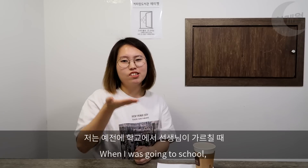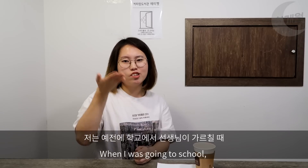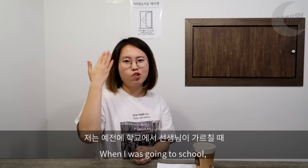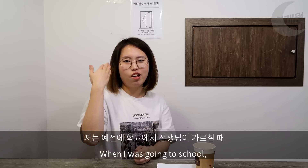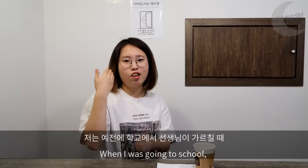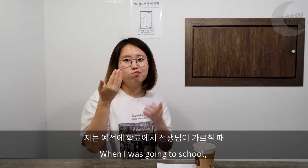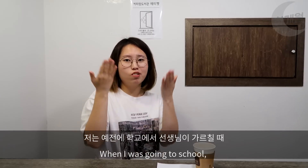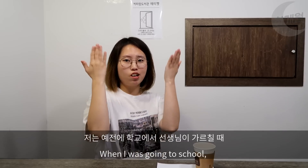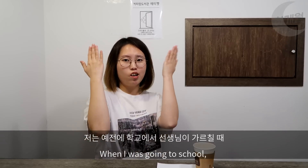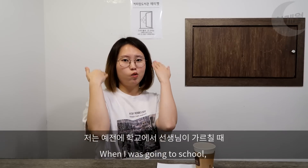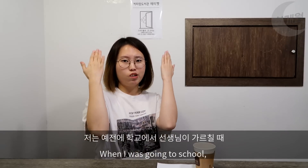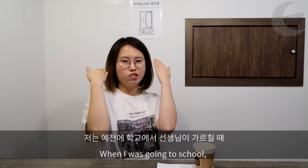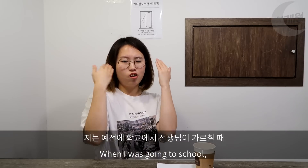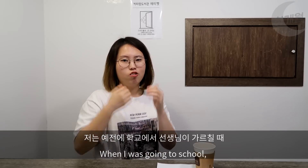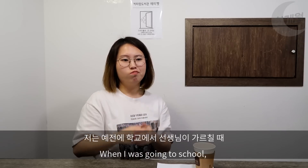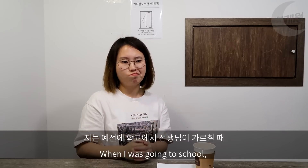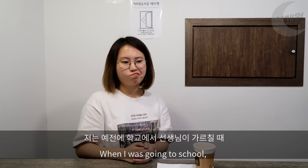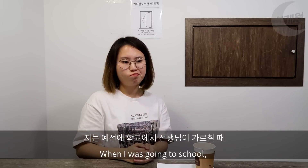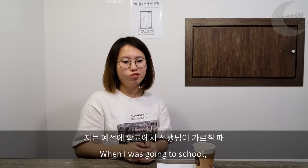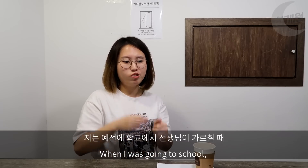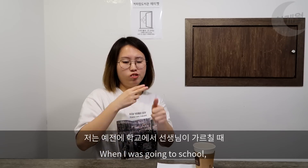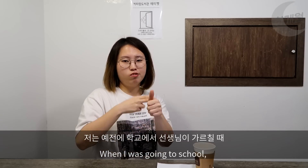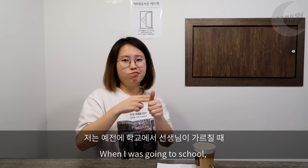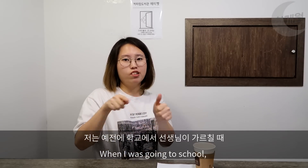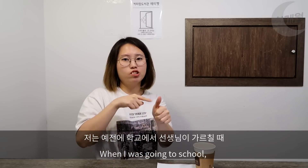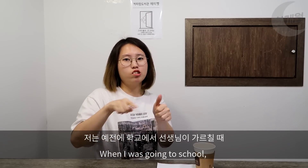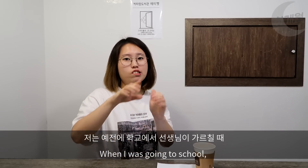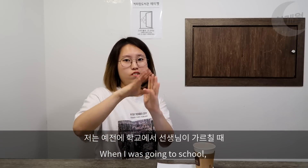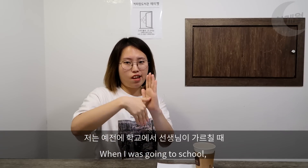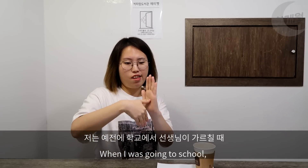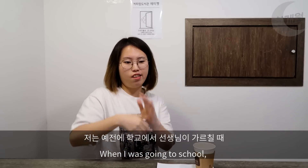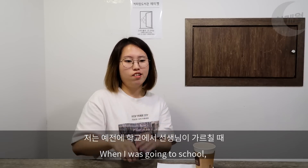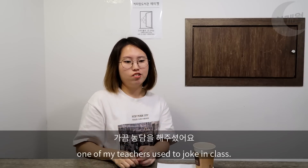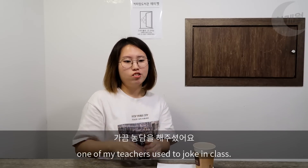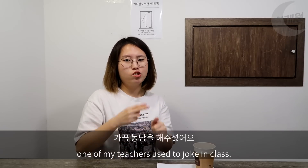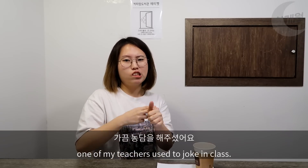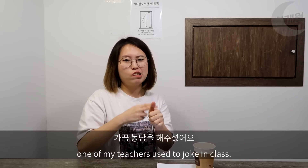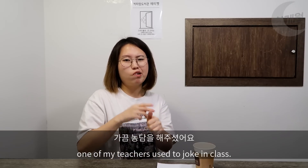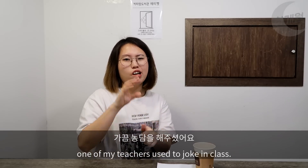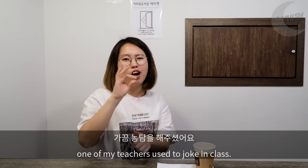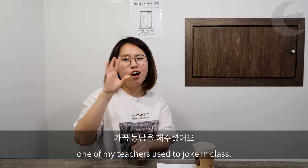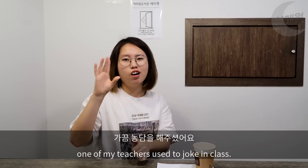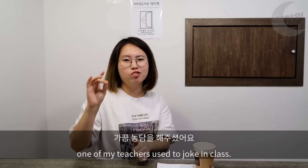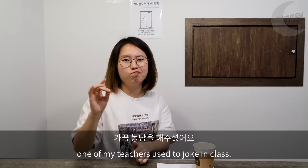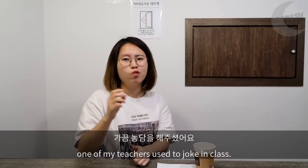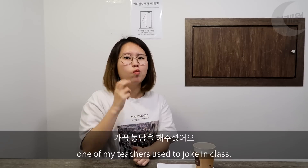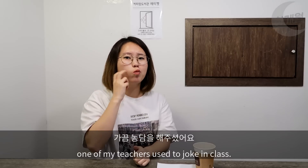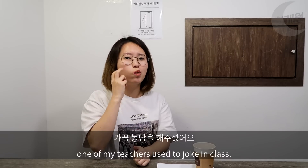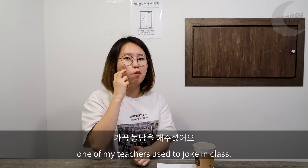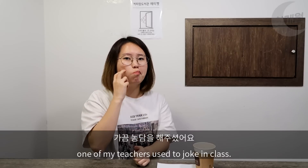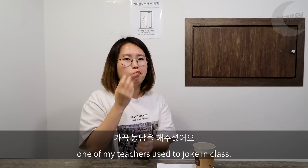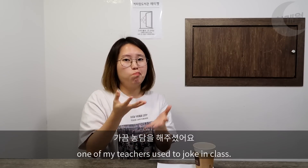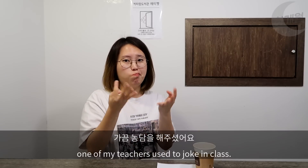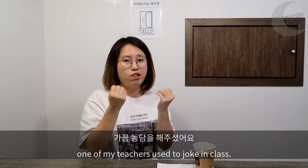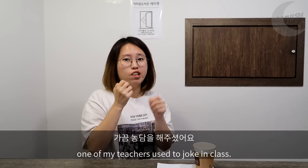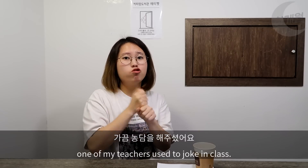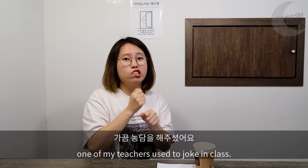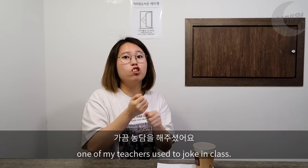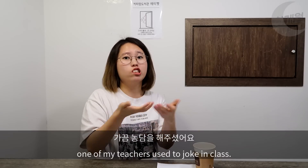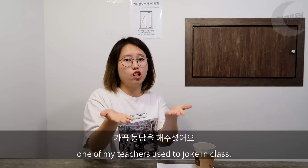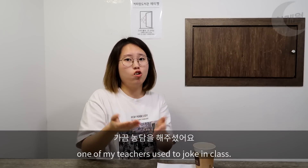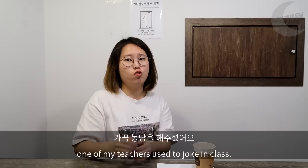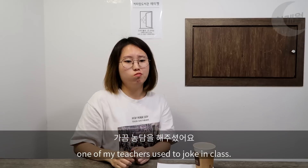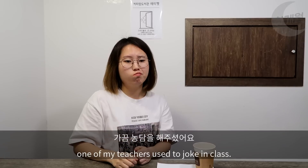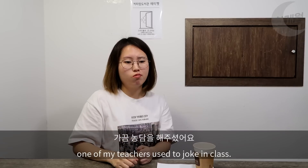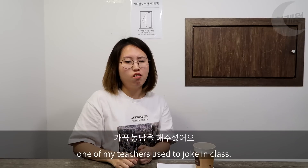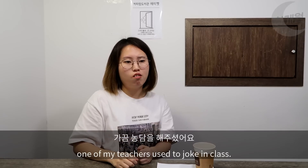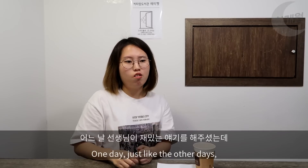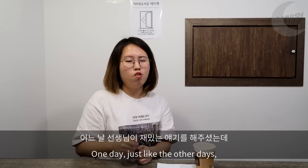When I was going to school, one of my teachers used to joke in class.